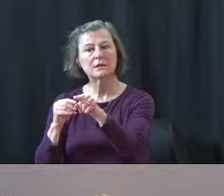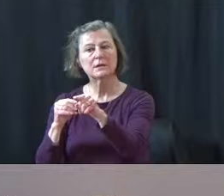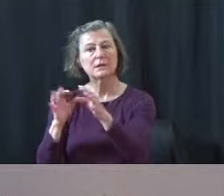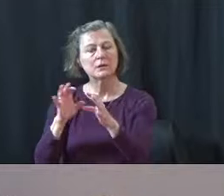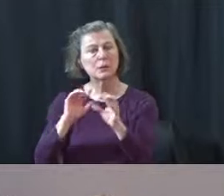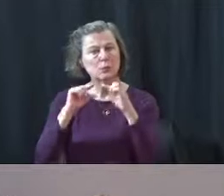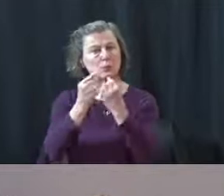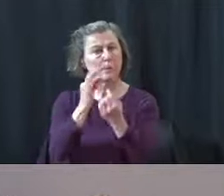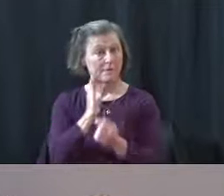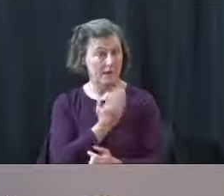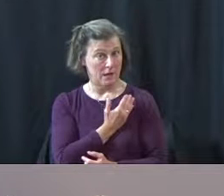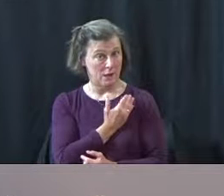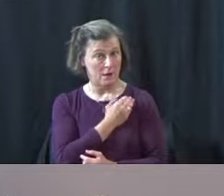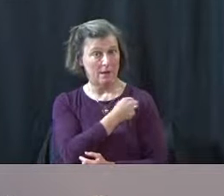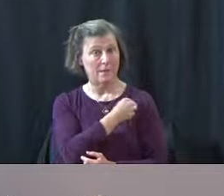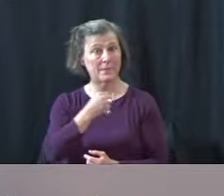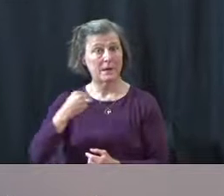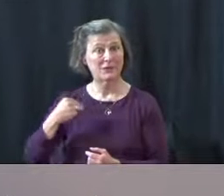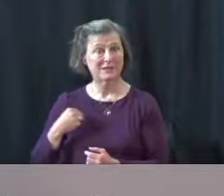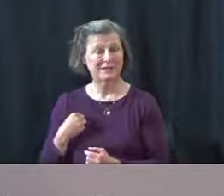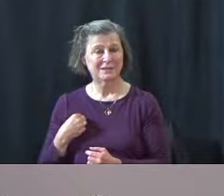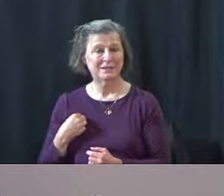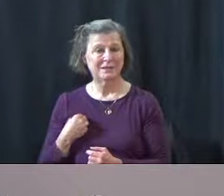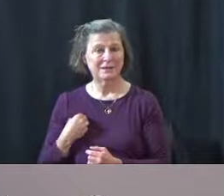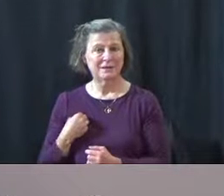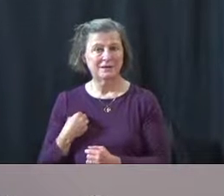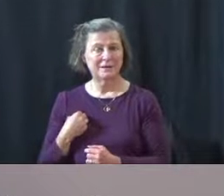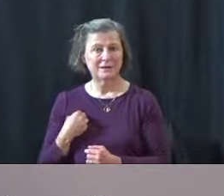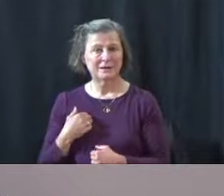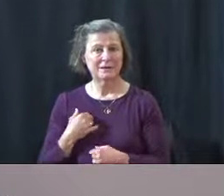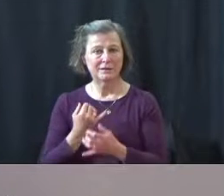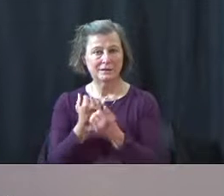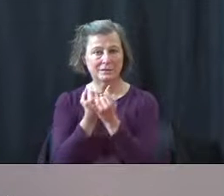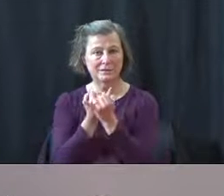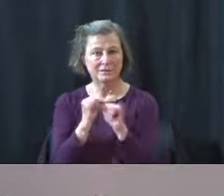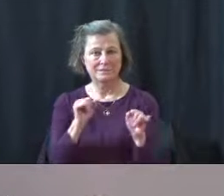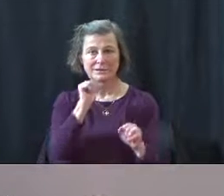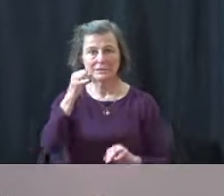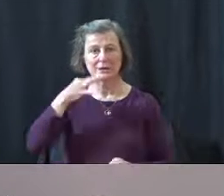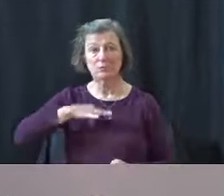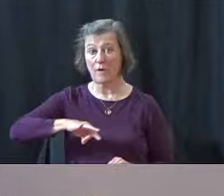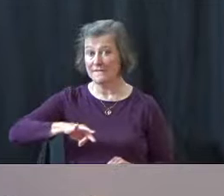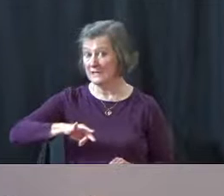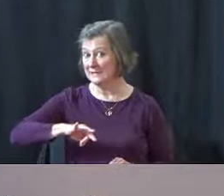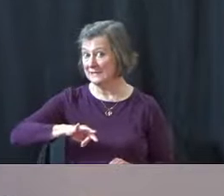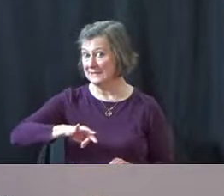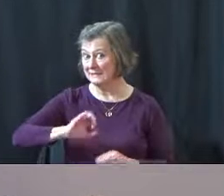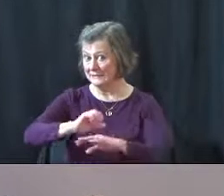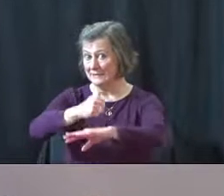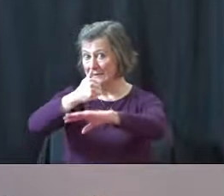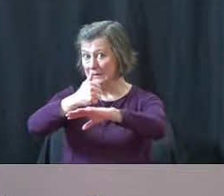members who have formed an independent non-profit to put up a homeless transitional housing